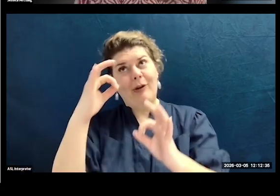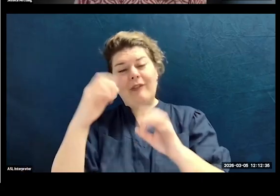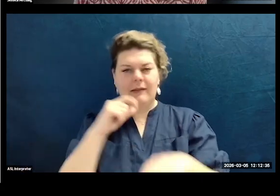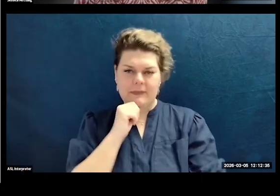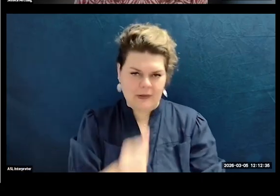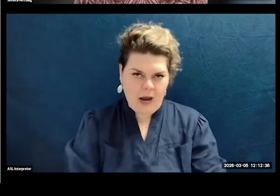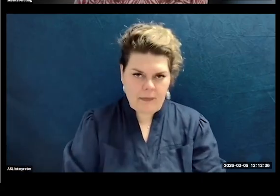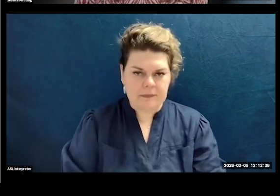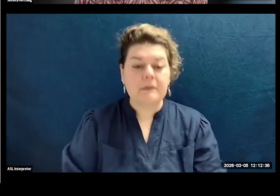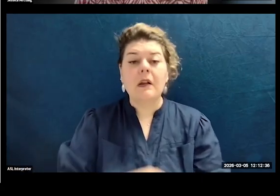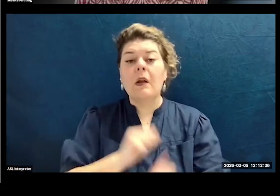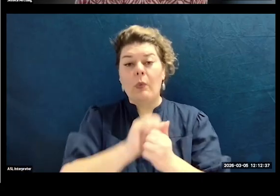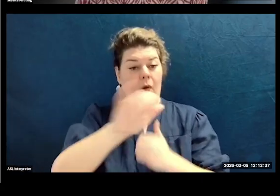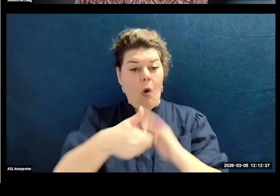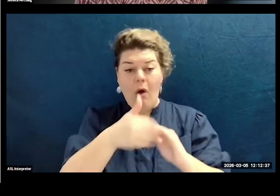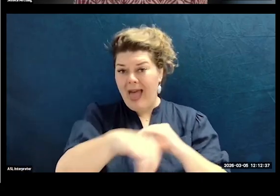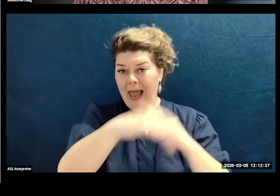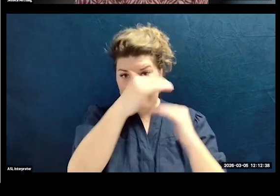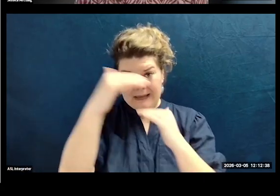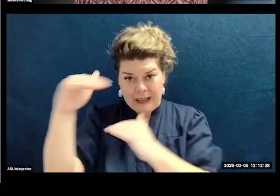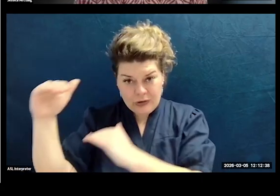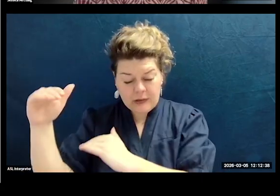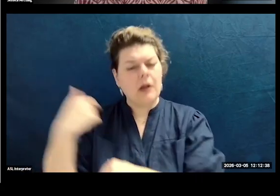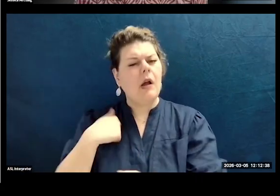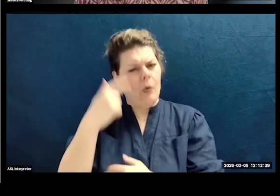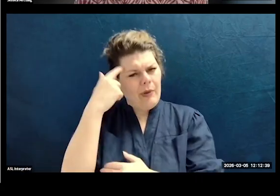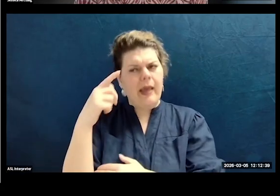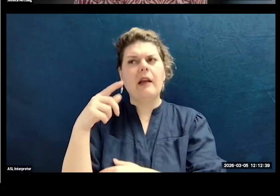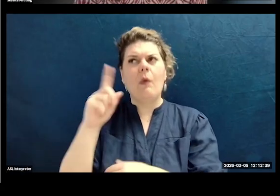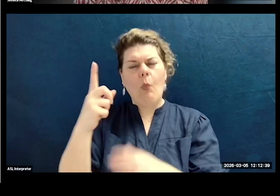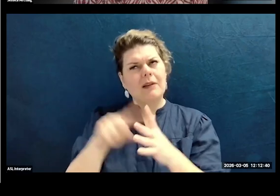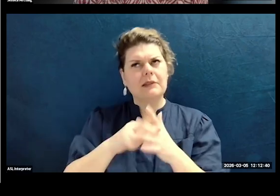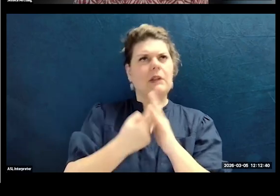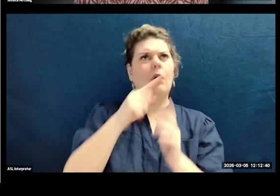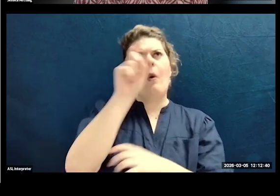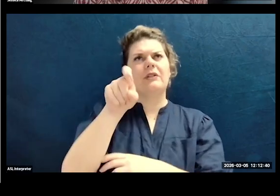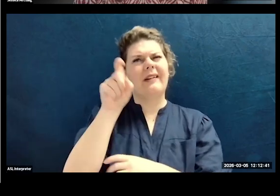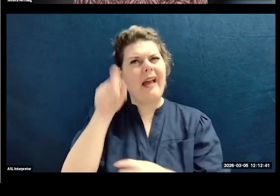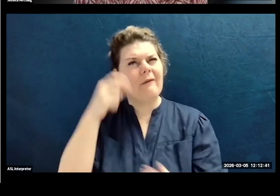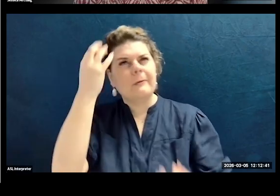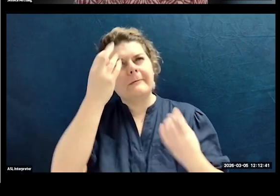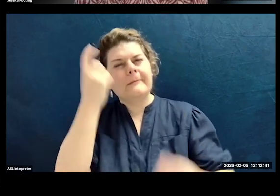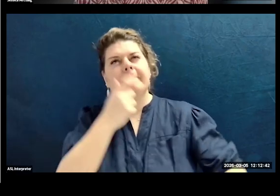Given all of these limitations, we believe that a fundamental starter question that we all need to begin asking ourselves is,